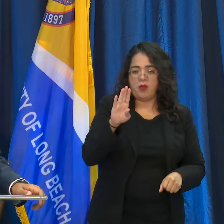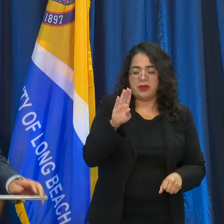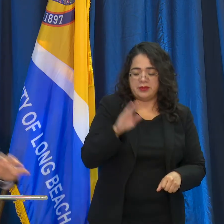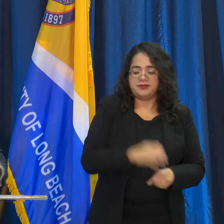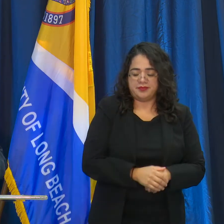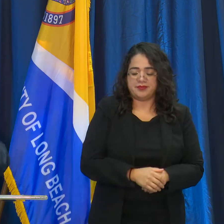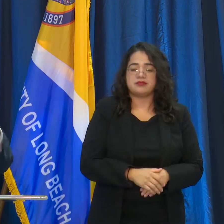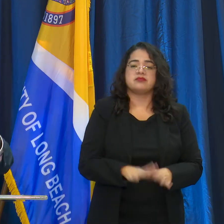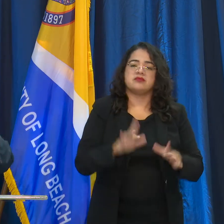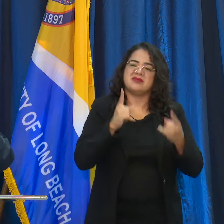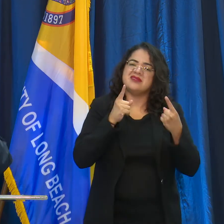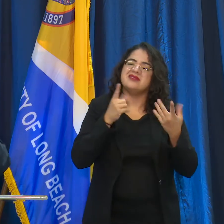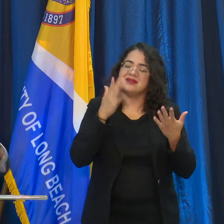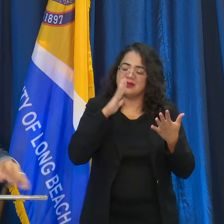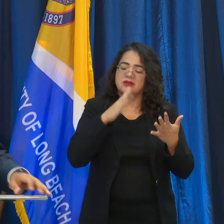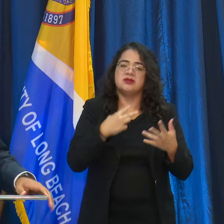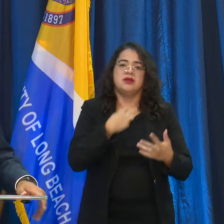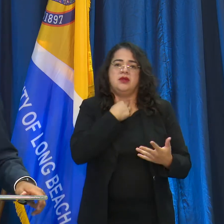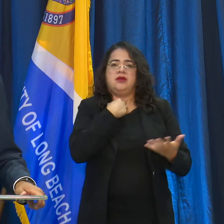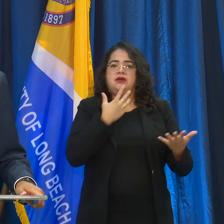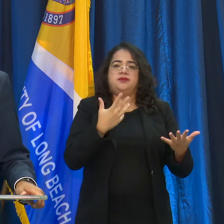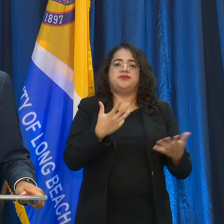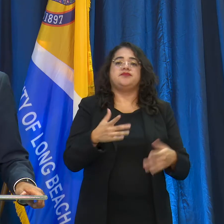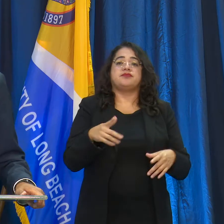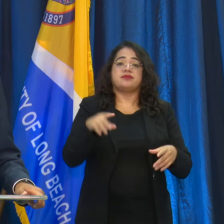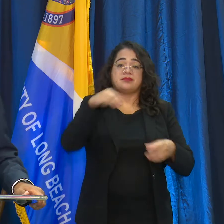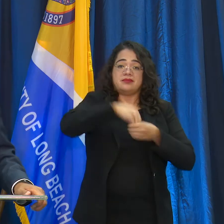indoor activities at the following locations: